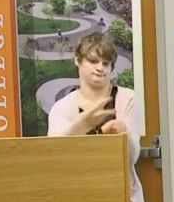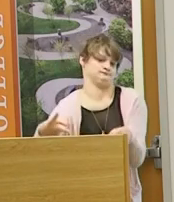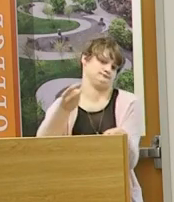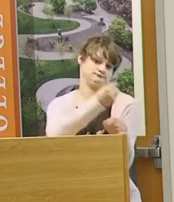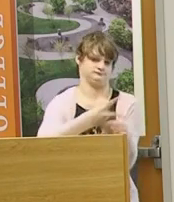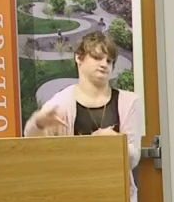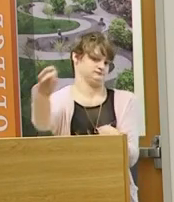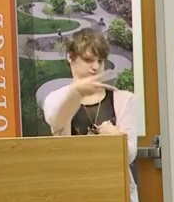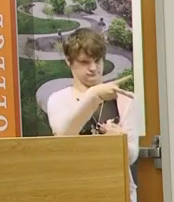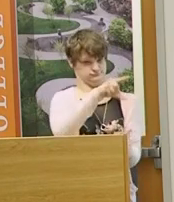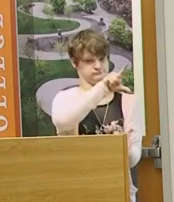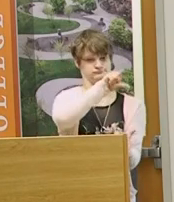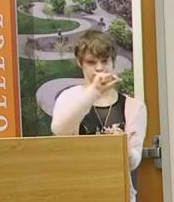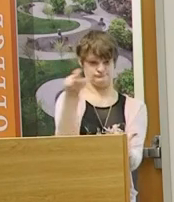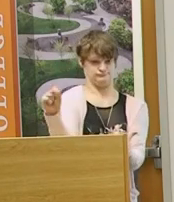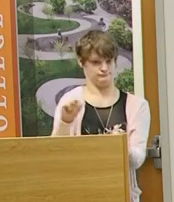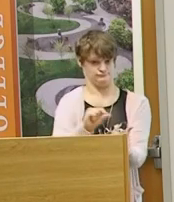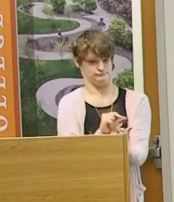MADELINE (THROUGH INTERPRETER): Within the next two years.